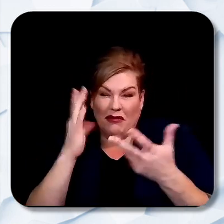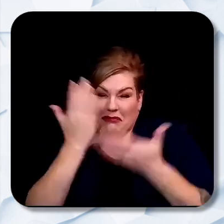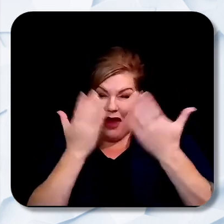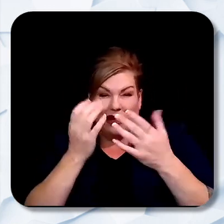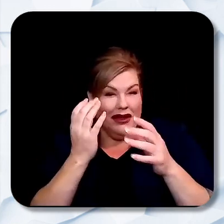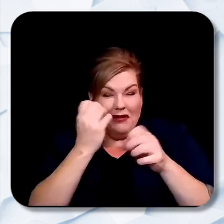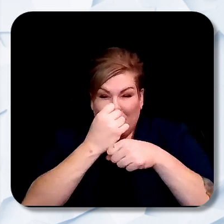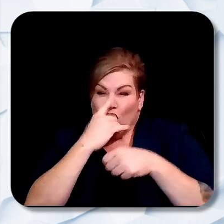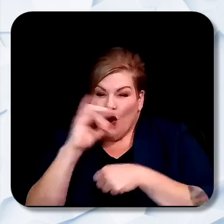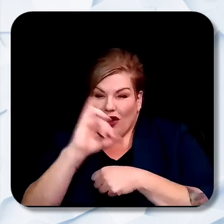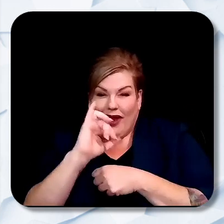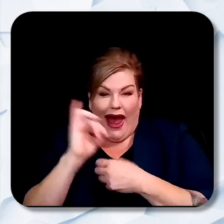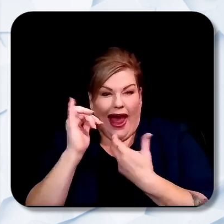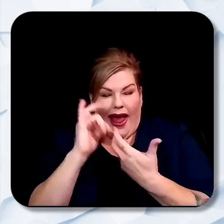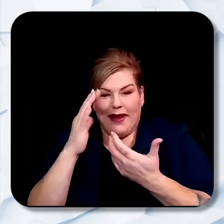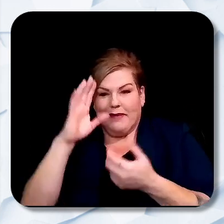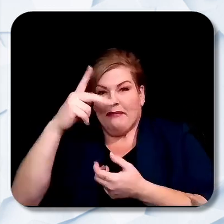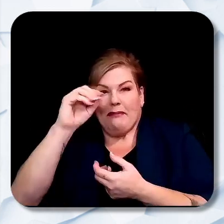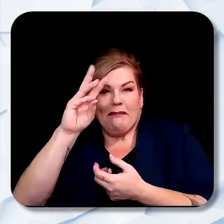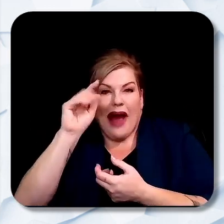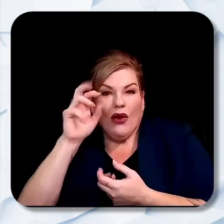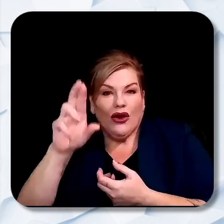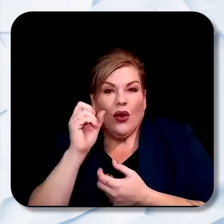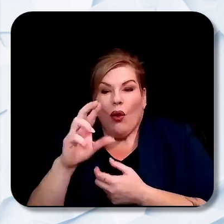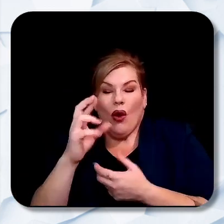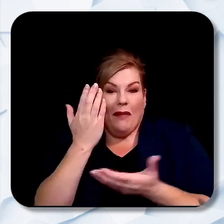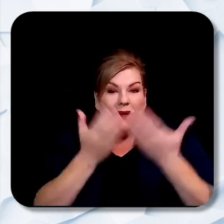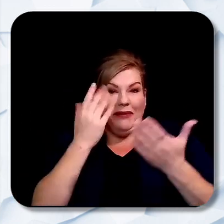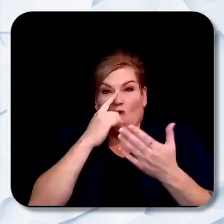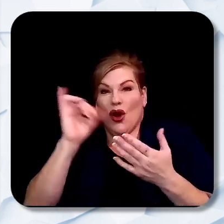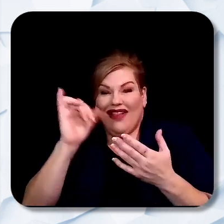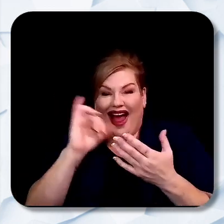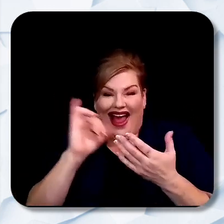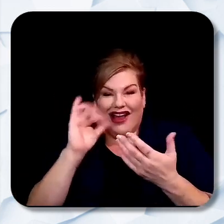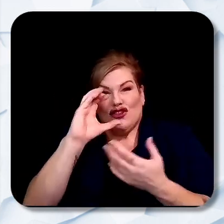as powders or blocks that resemble sidewalk chalk uh law Enforcement has found this type